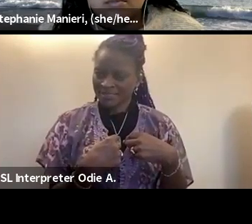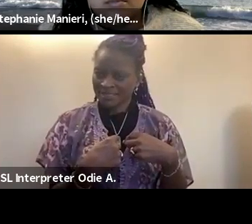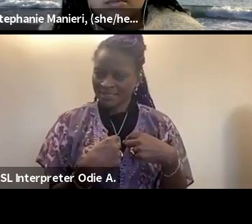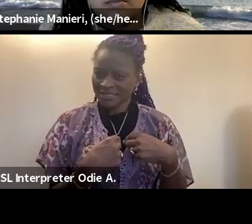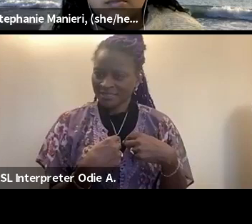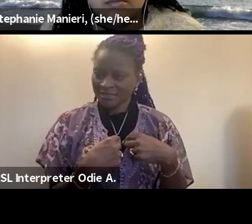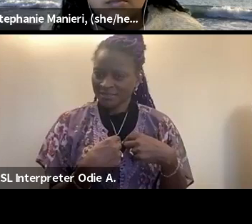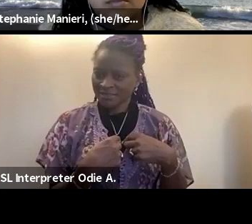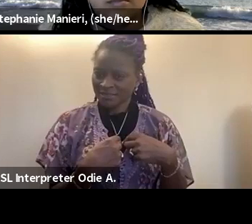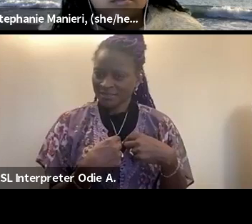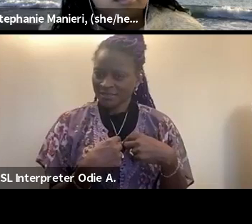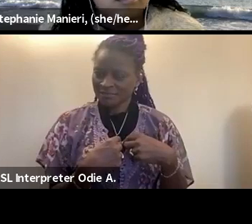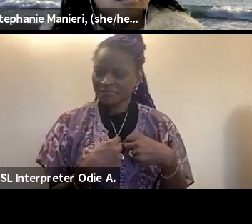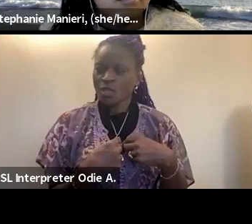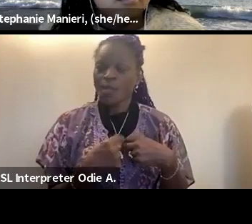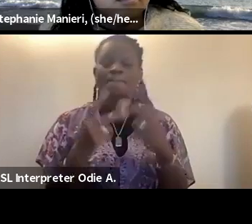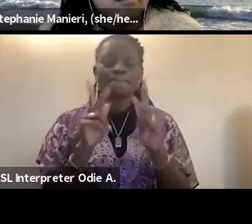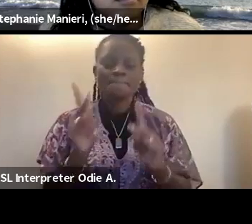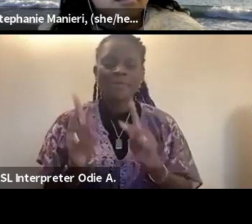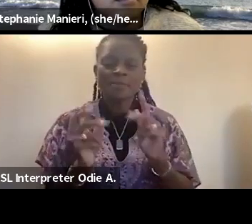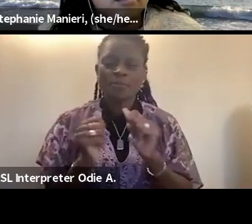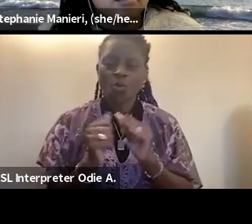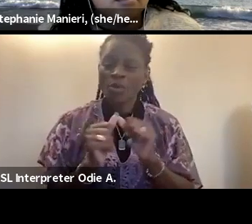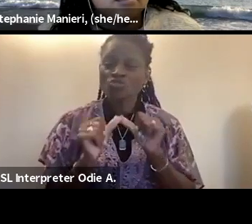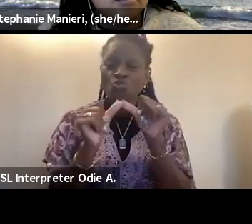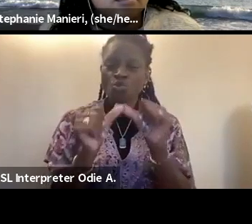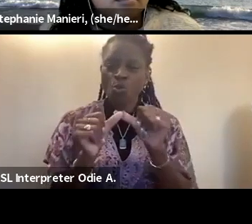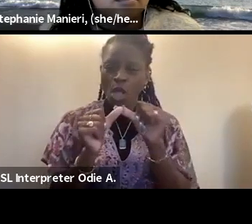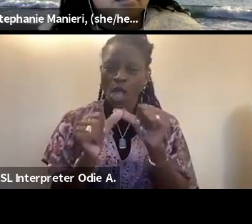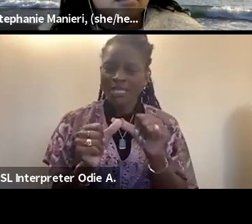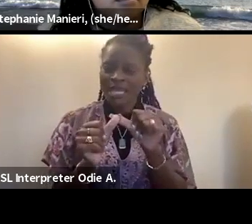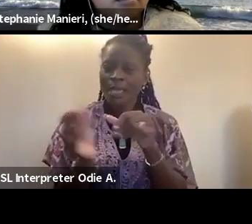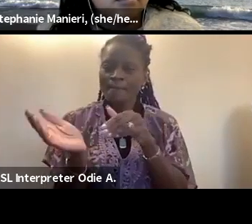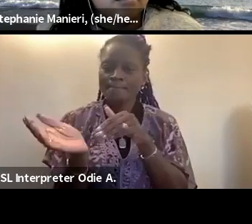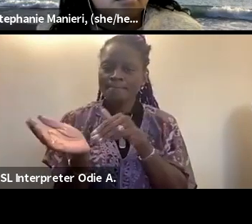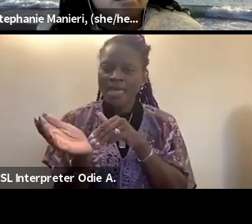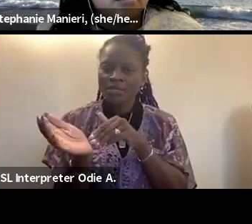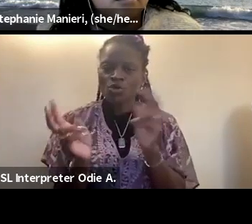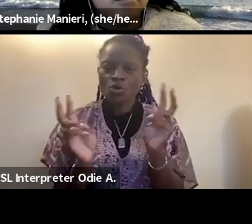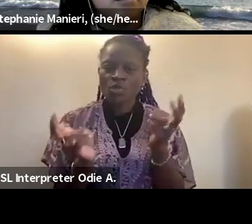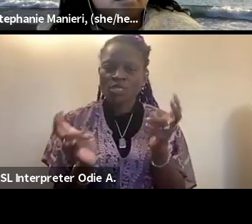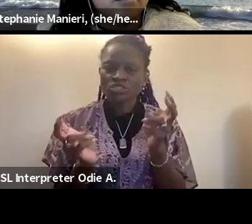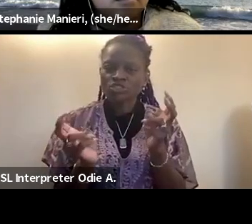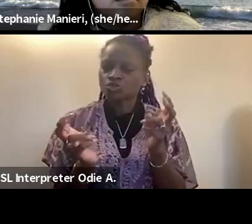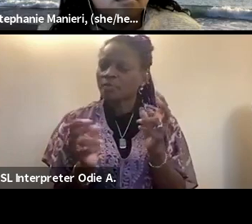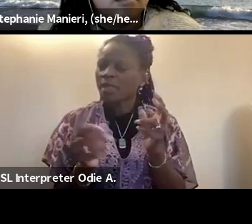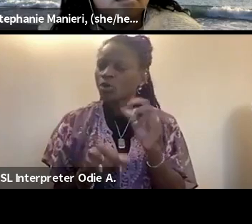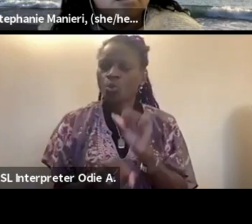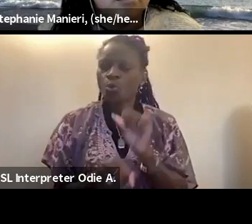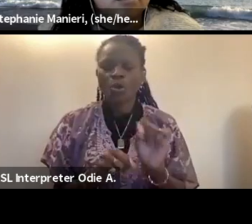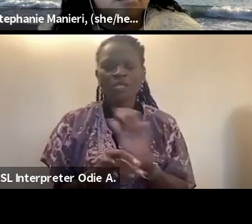those who have chronic medical conditions are particularly concerned because they have been working hard to try and protect their children all this time.